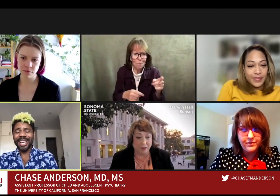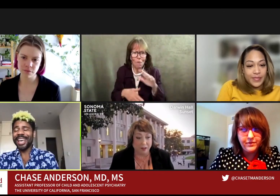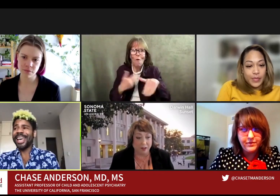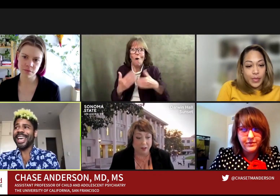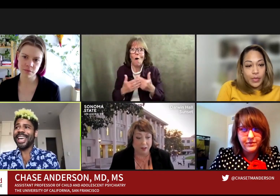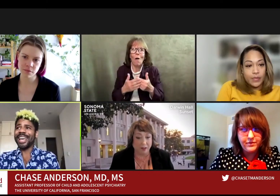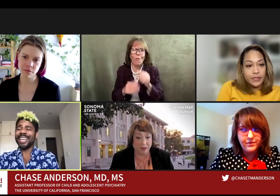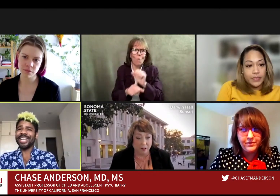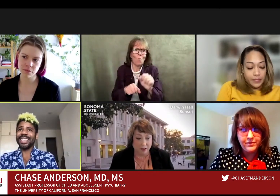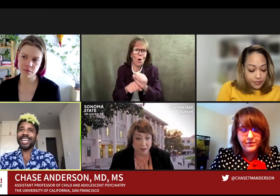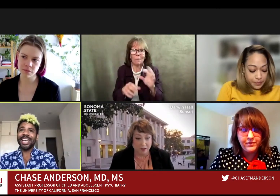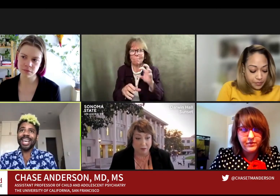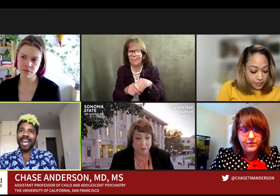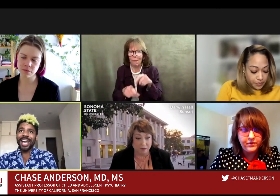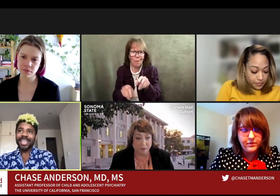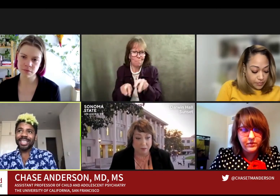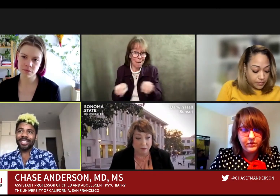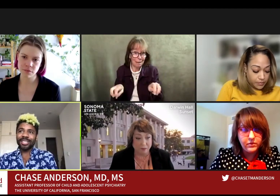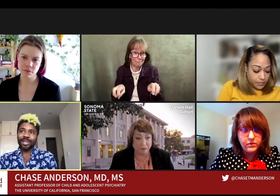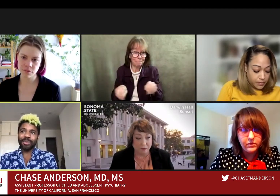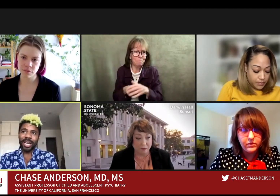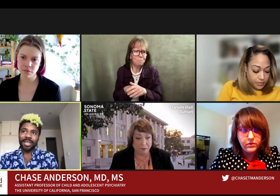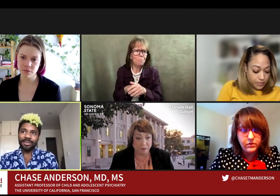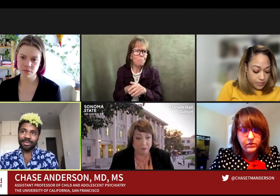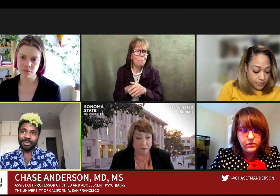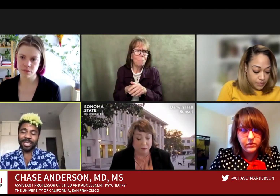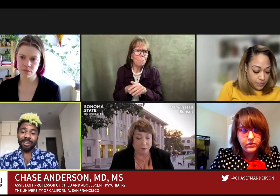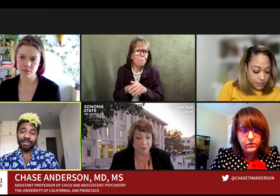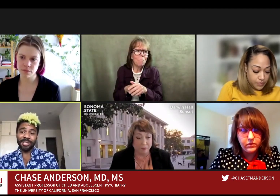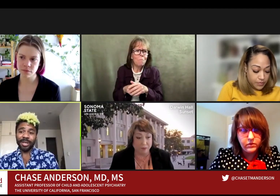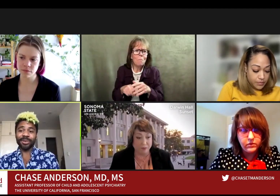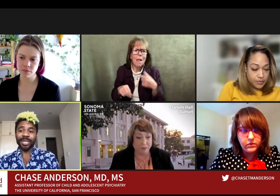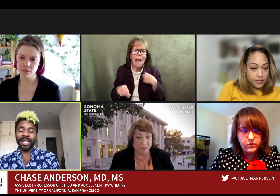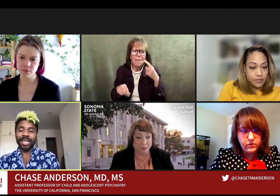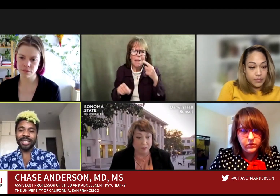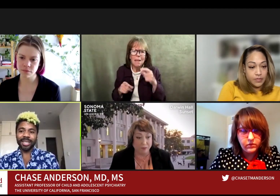And I think the term that I use for myself is minoritized.